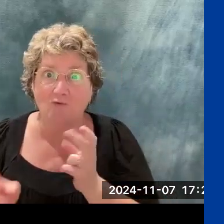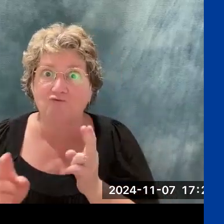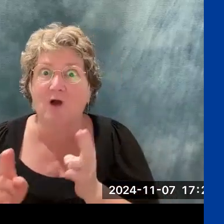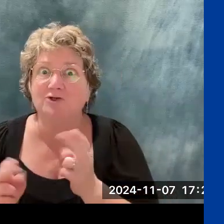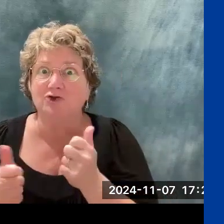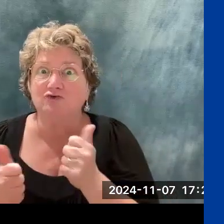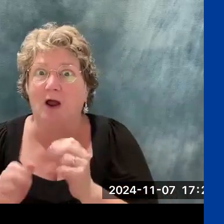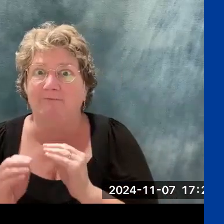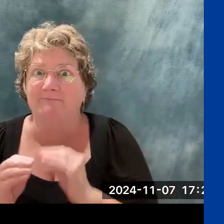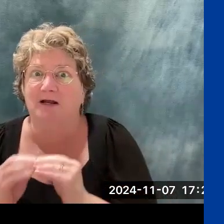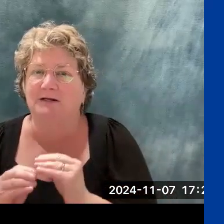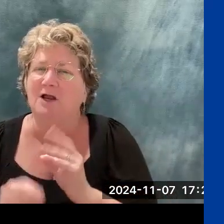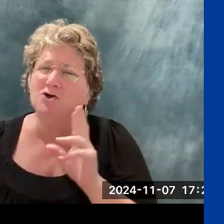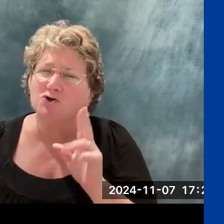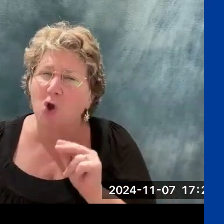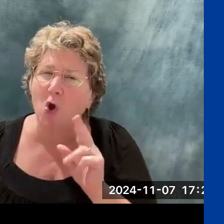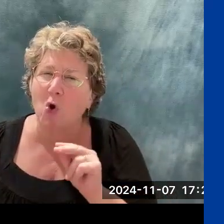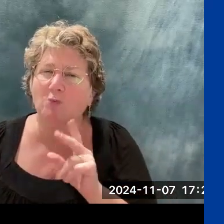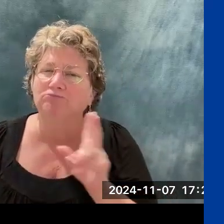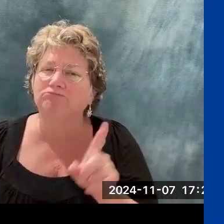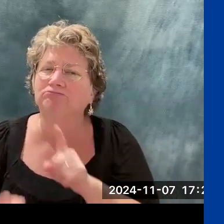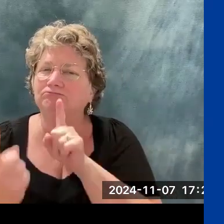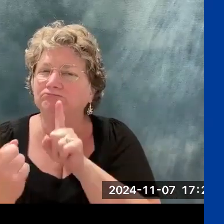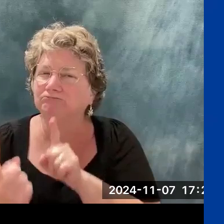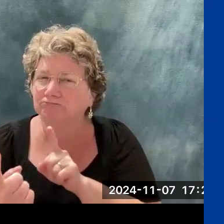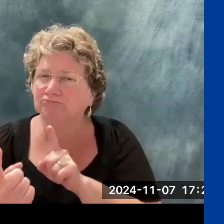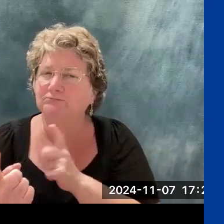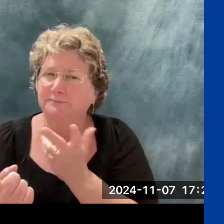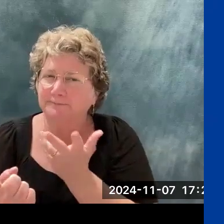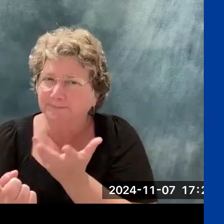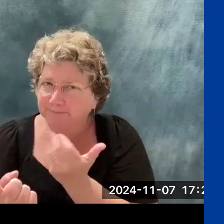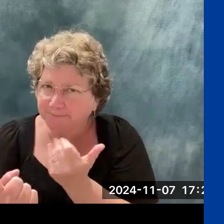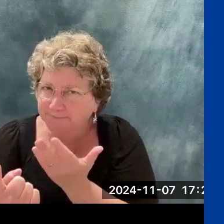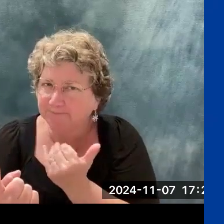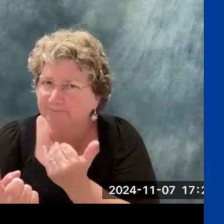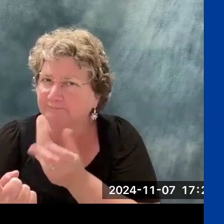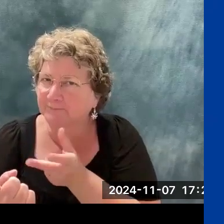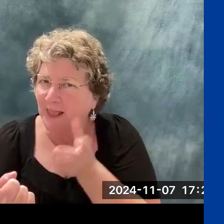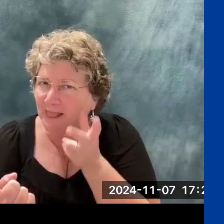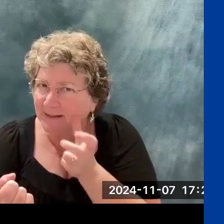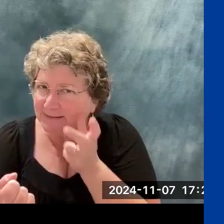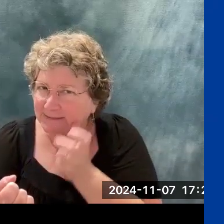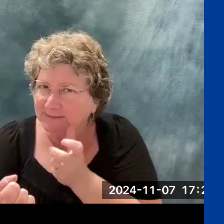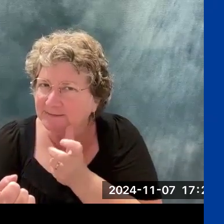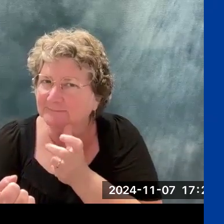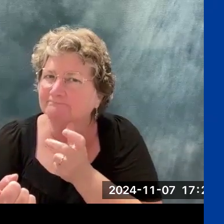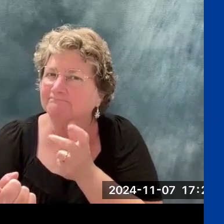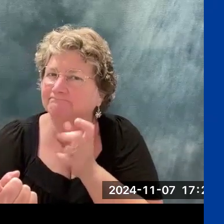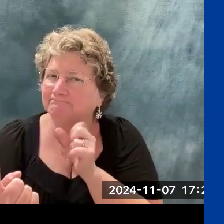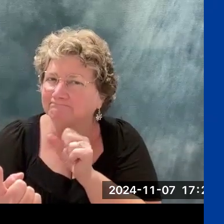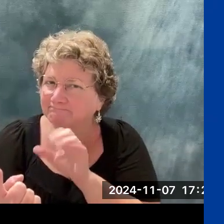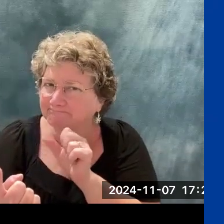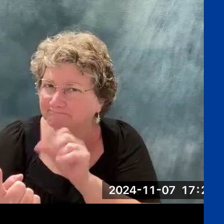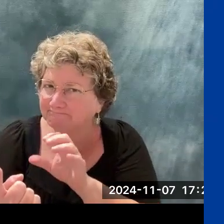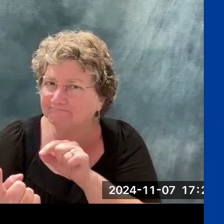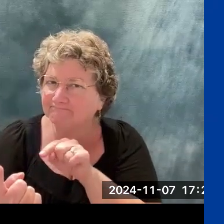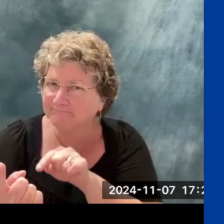being present with them, to listen to them, to actively listen, maybe reflecting back to them. Is this what you mean, right?